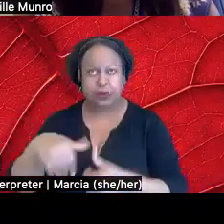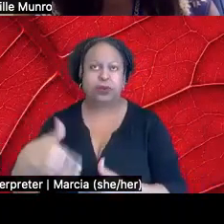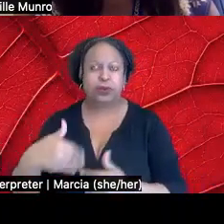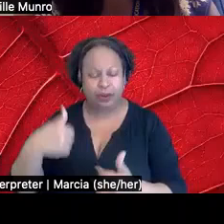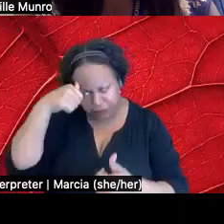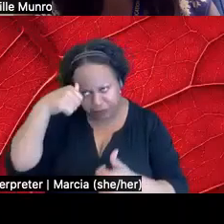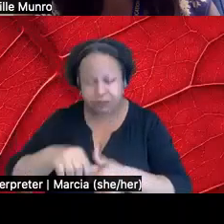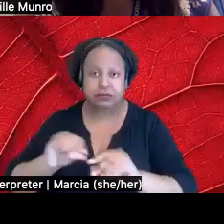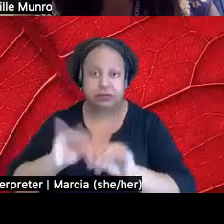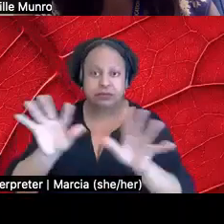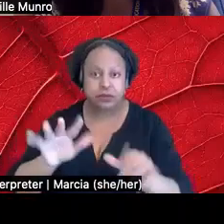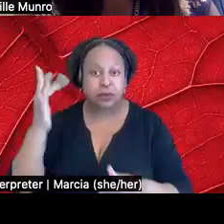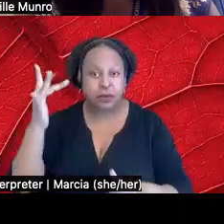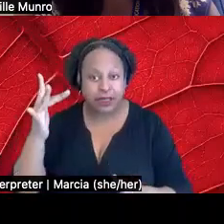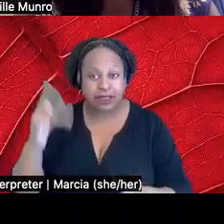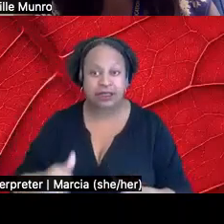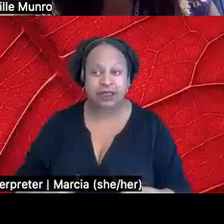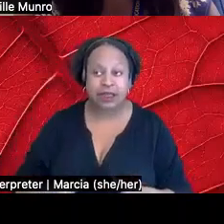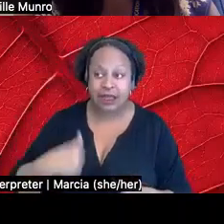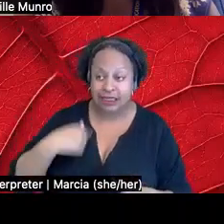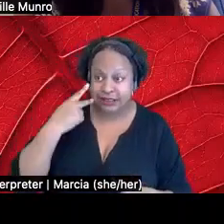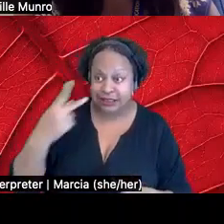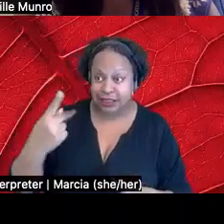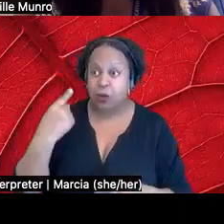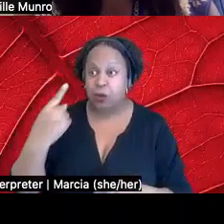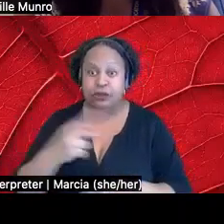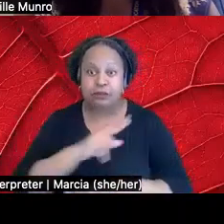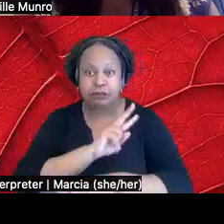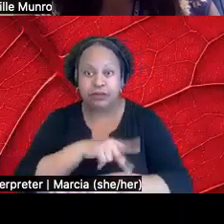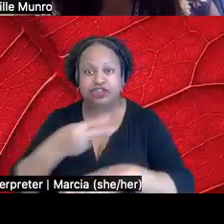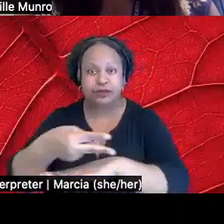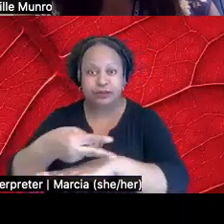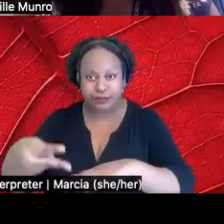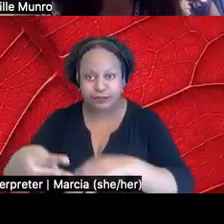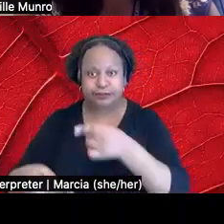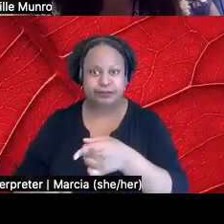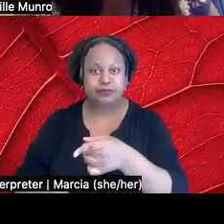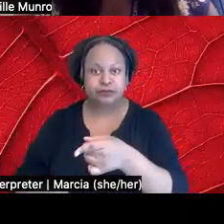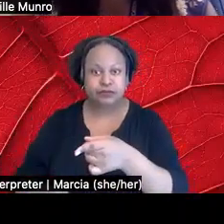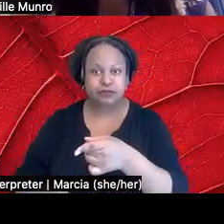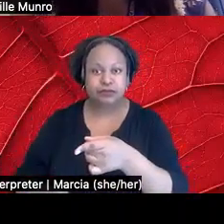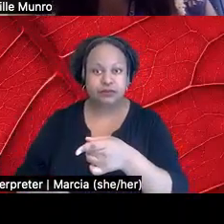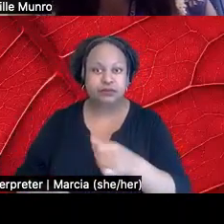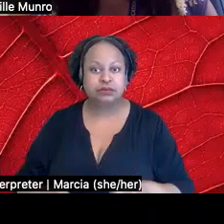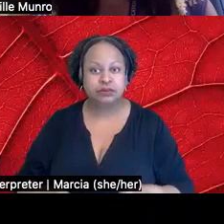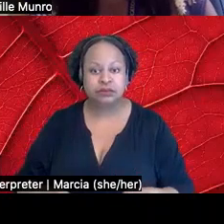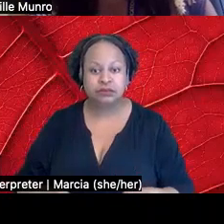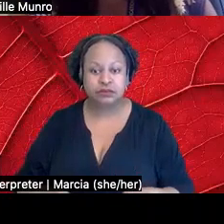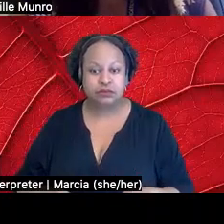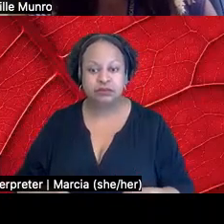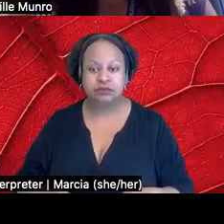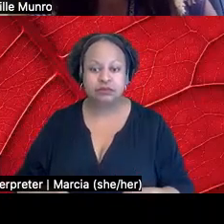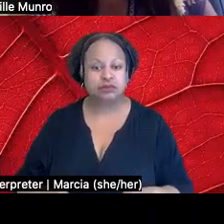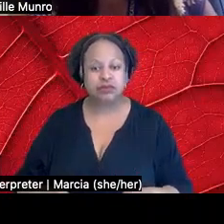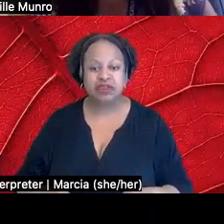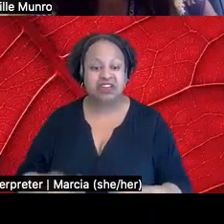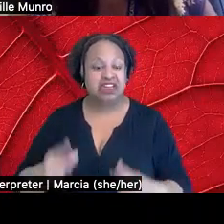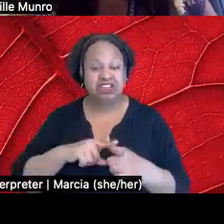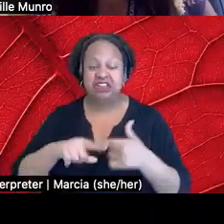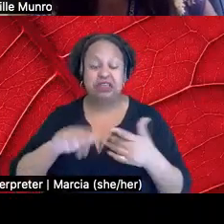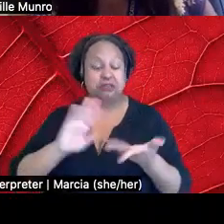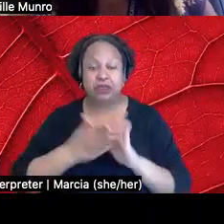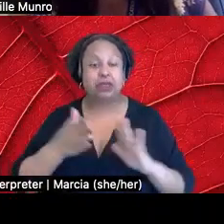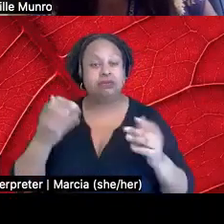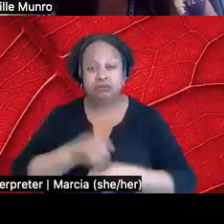basically saw one patient and was totally exhausted and overwhelmed and symptomatic.